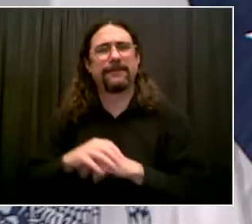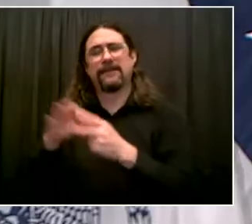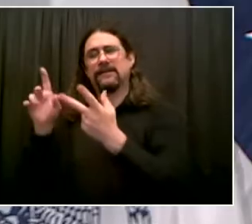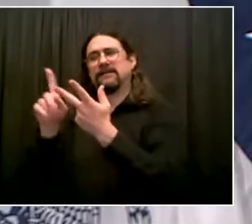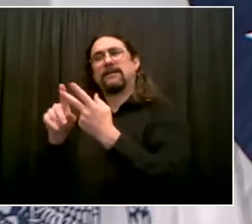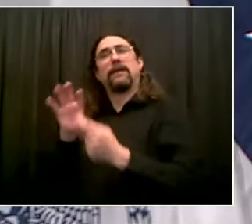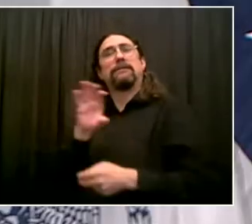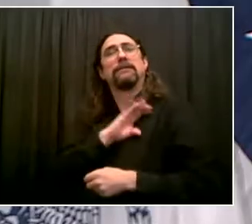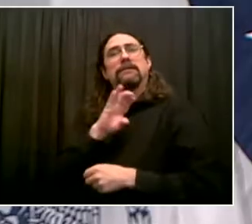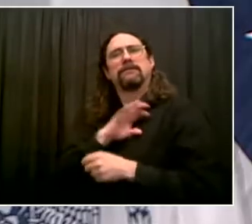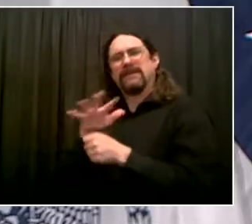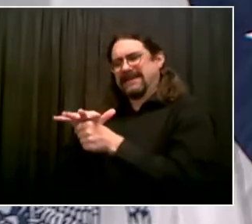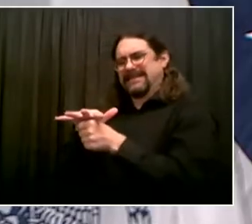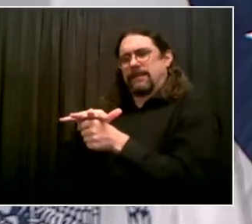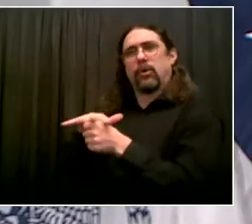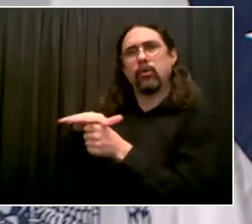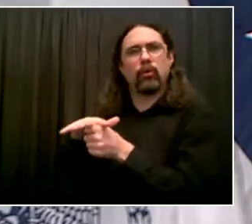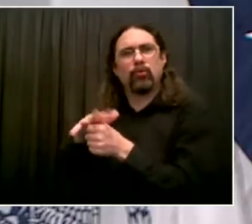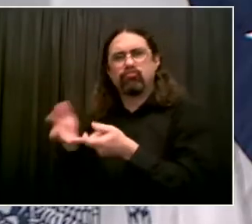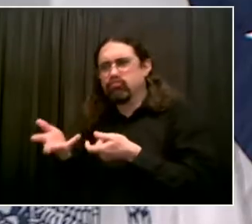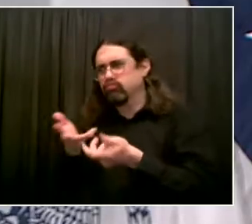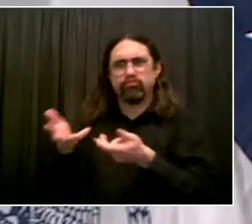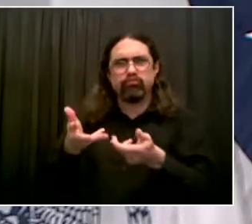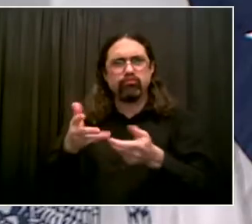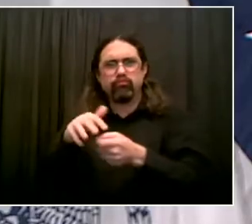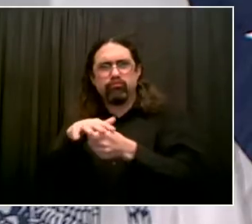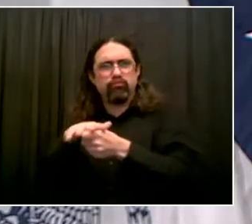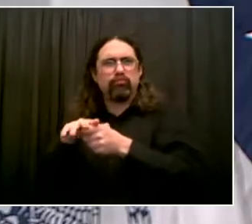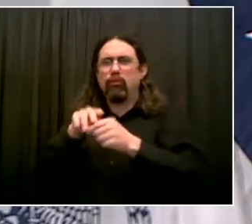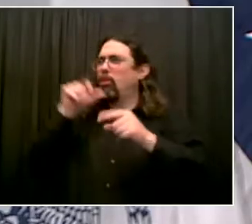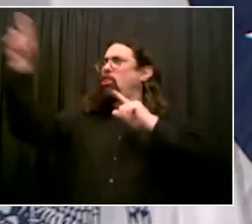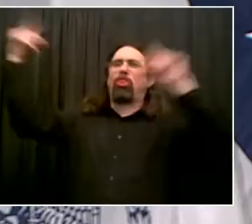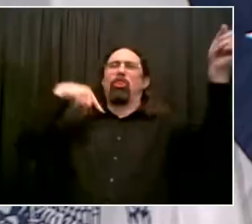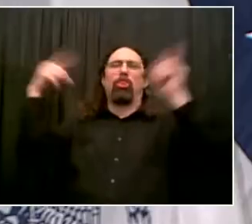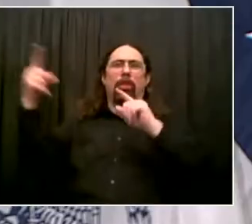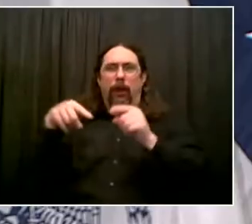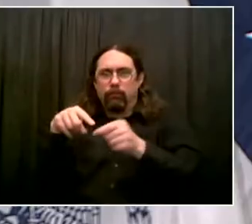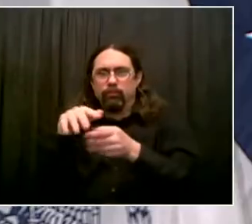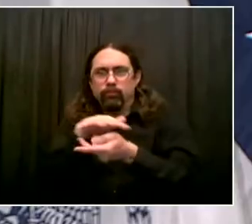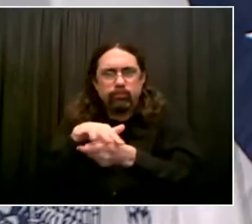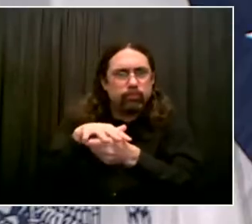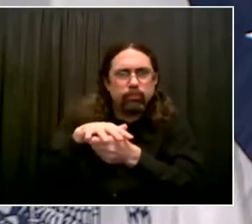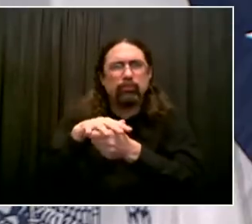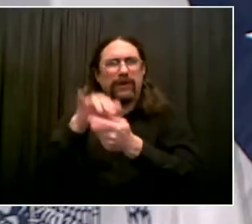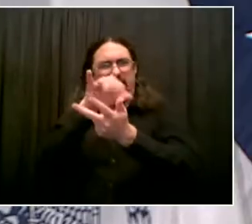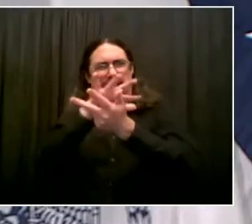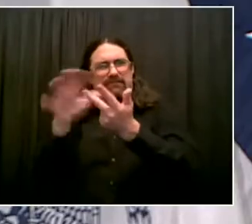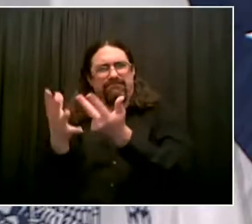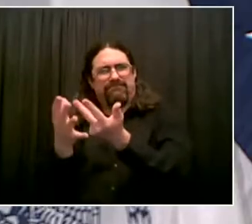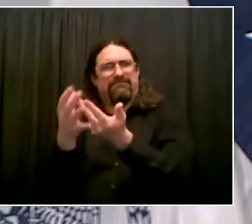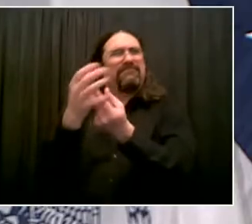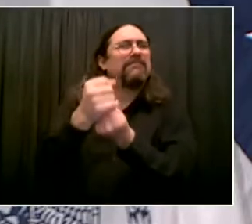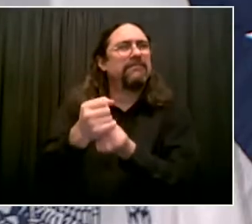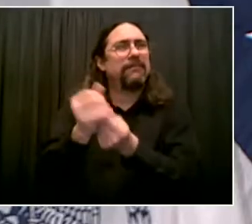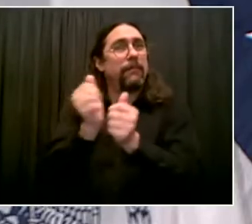WE KNOW THAT NEIGHBORHOOD POLICING WORKS. WE KNOW TATH PART OF THE